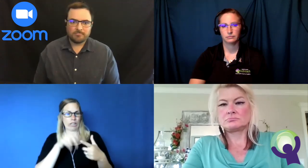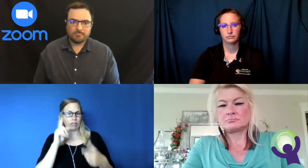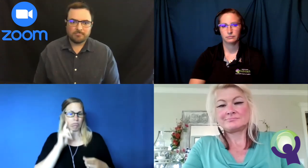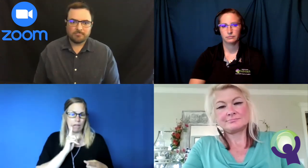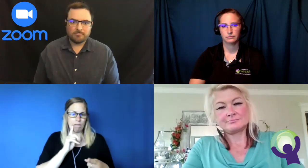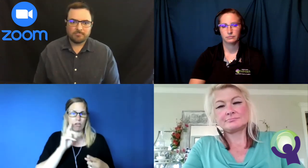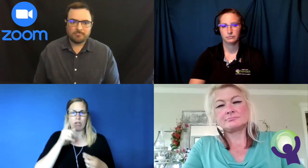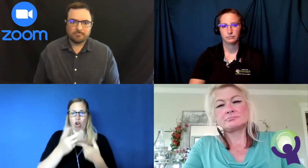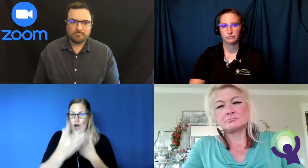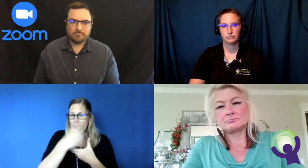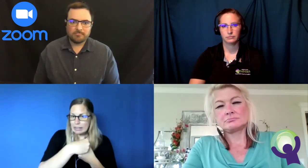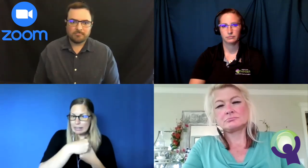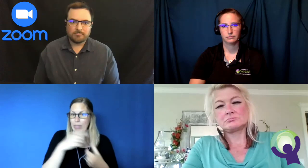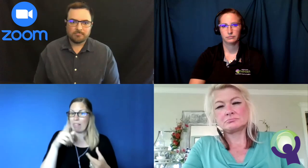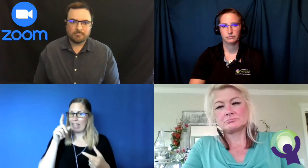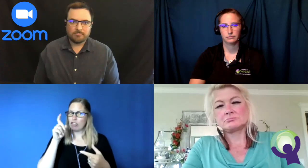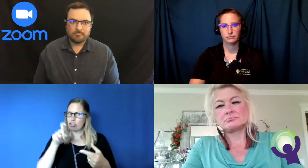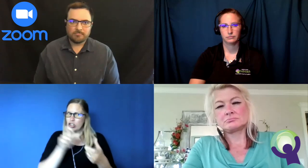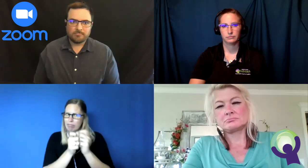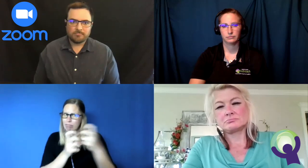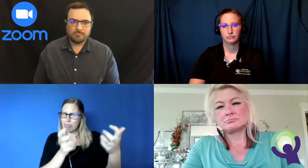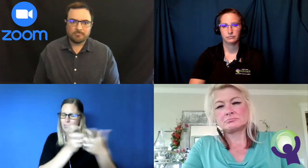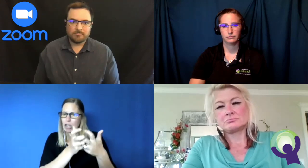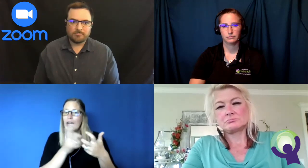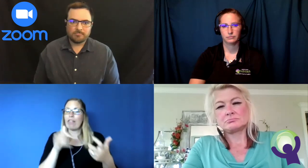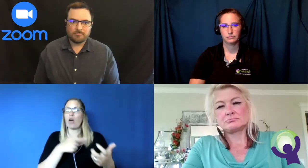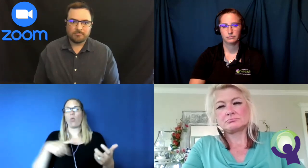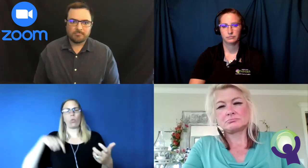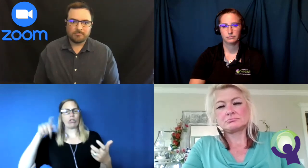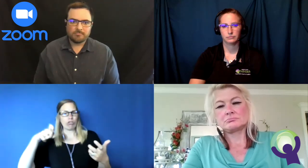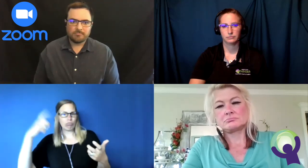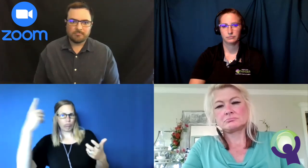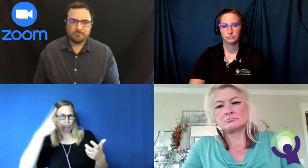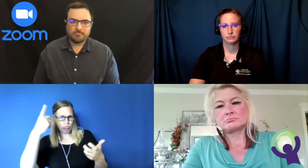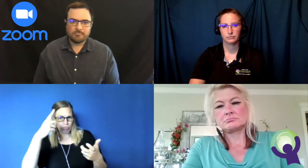considering when providing support?